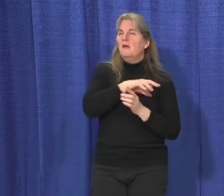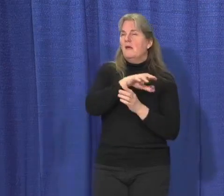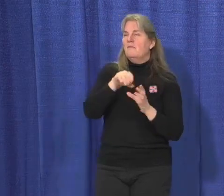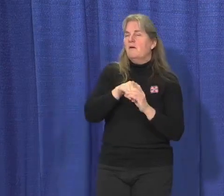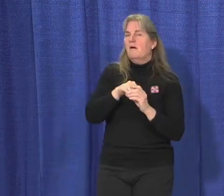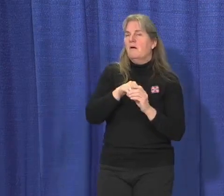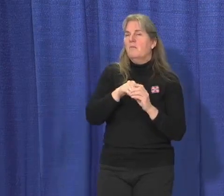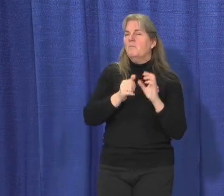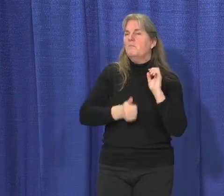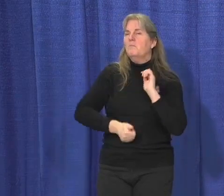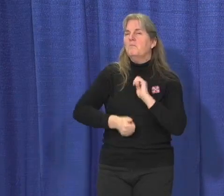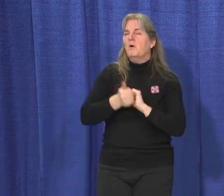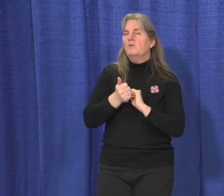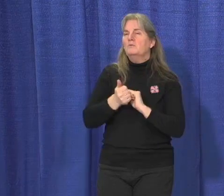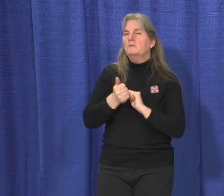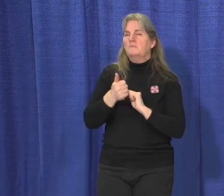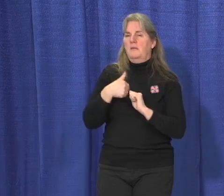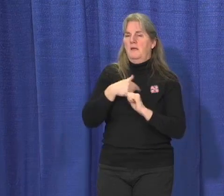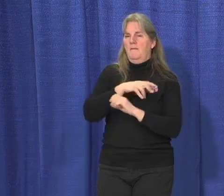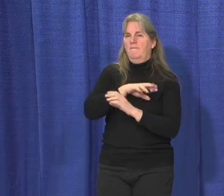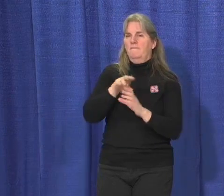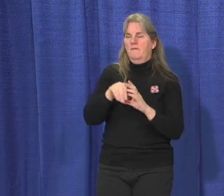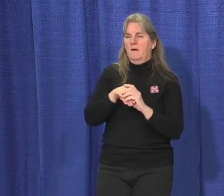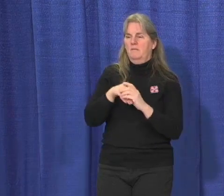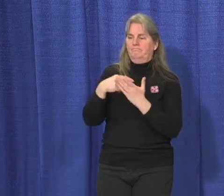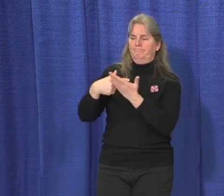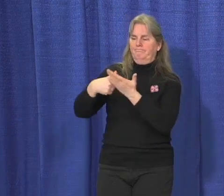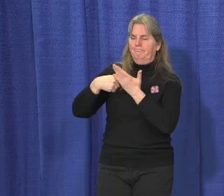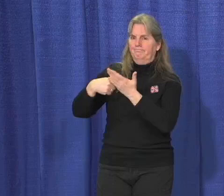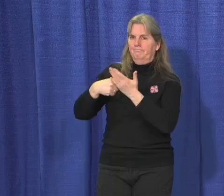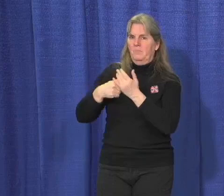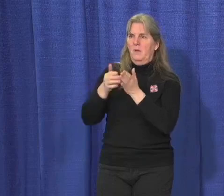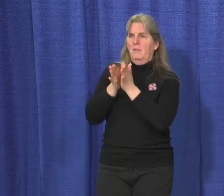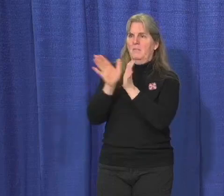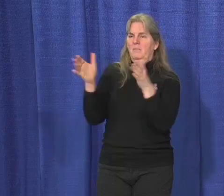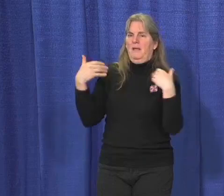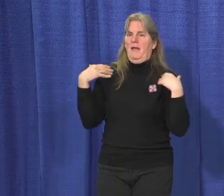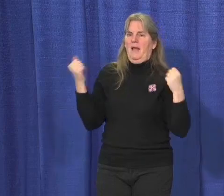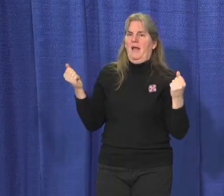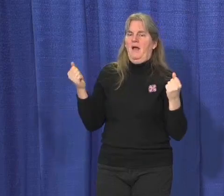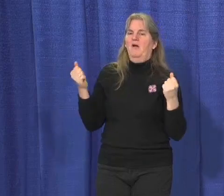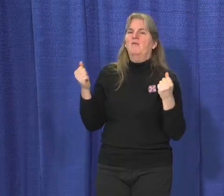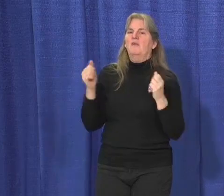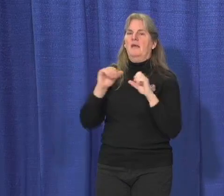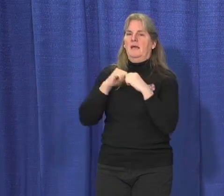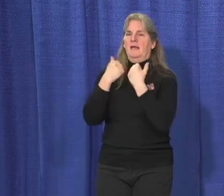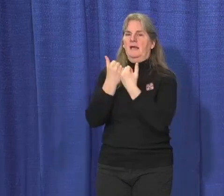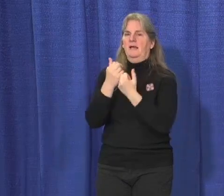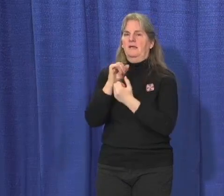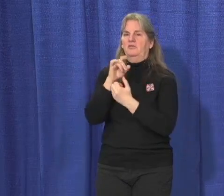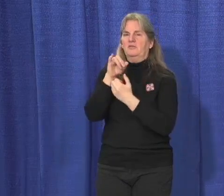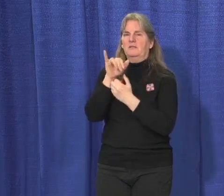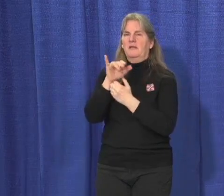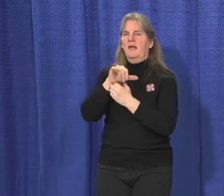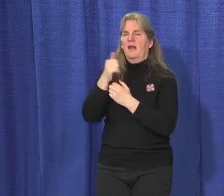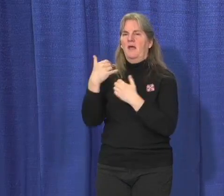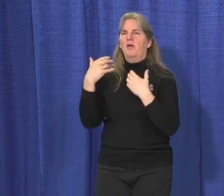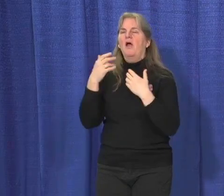My involvement is mostly in the conversations with the public health agency and the